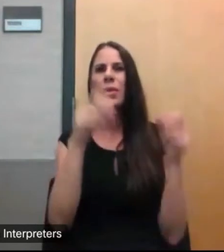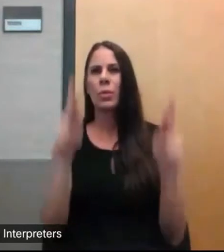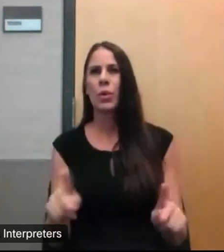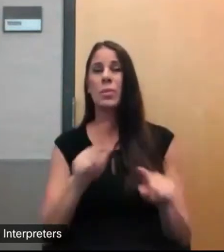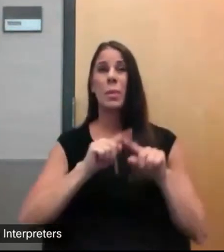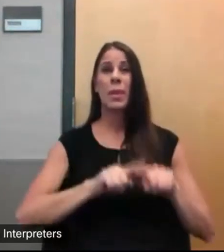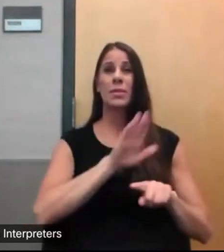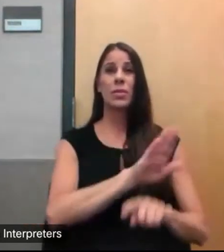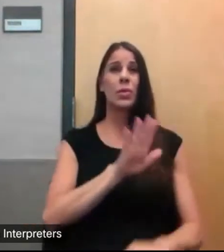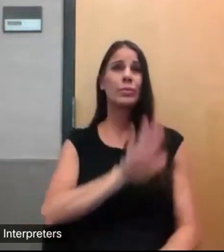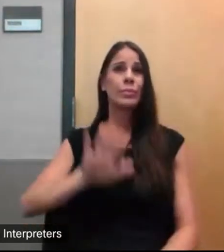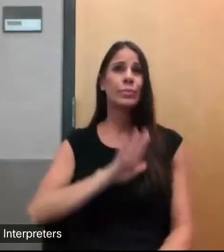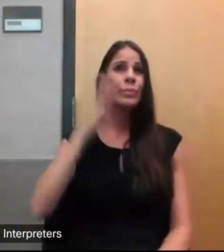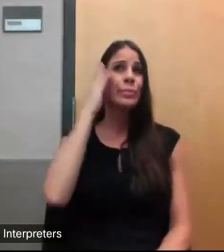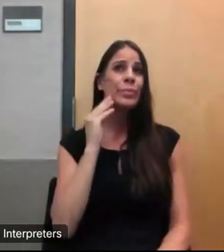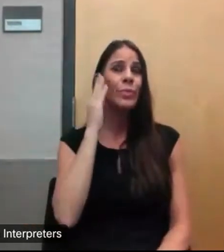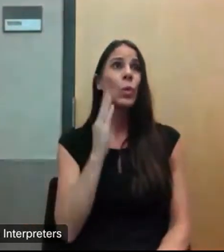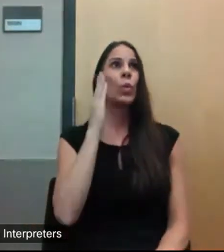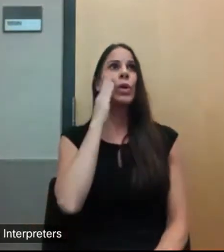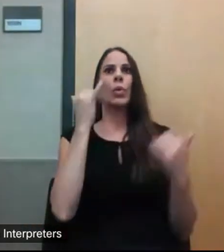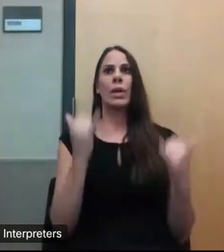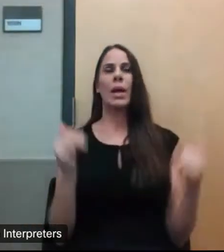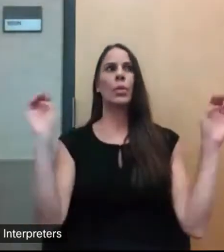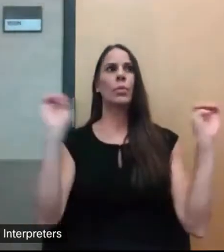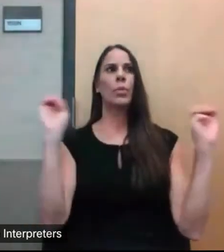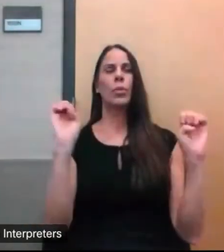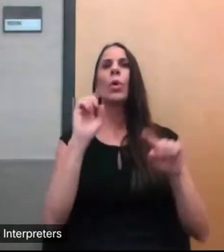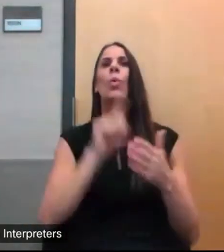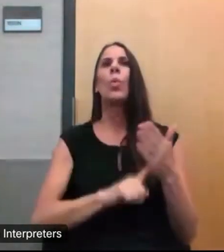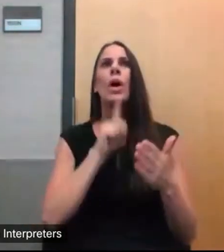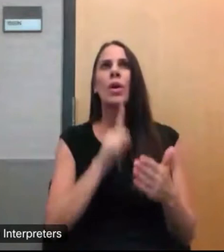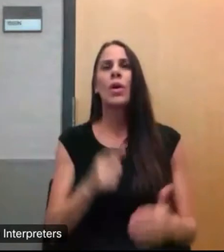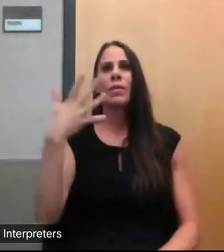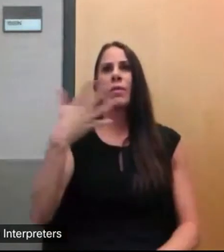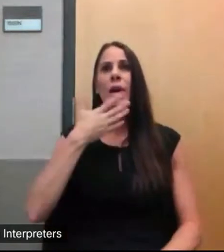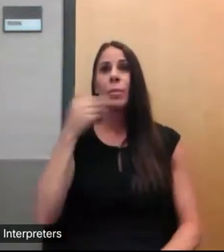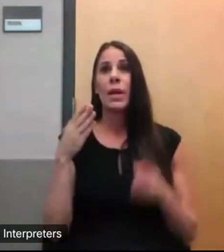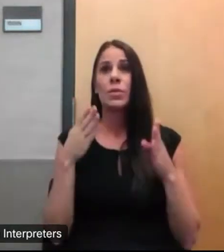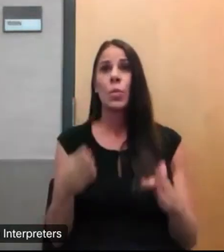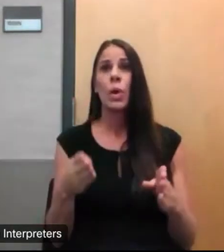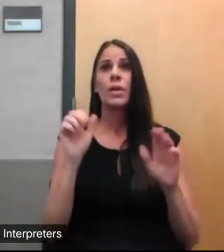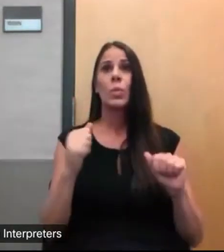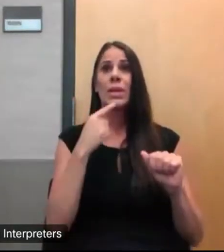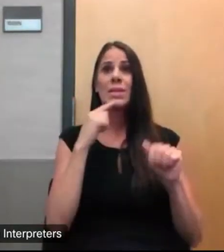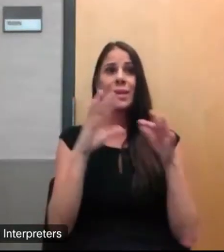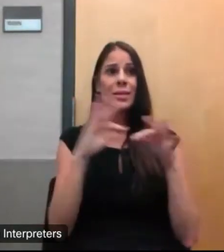we're in the middle of a fire drill. Now, what are the 5 best ways that we can say this? And we just pick that up and we went and and we took that, but that was based